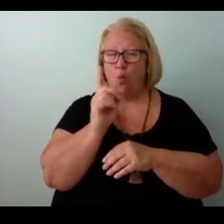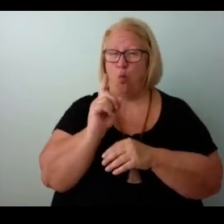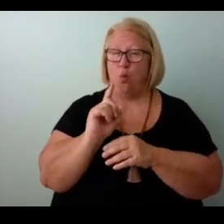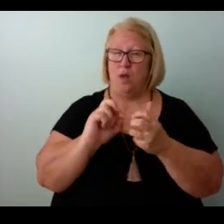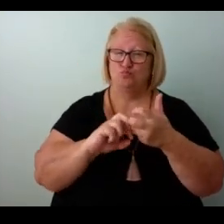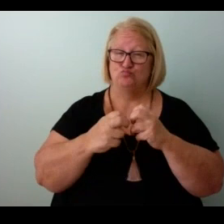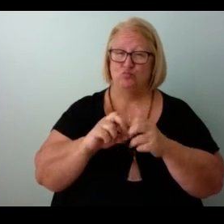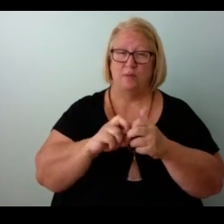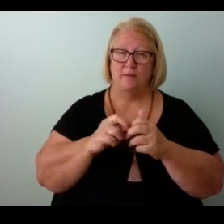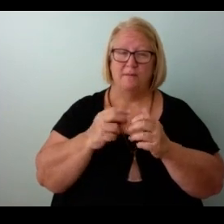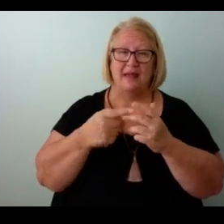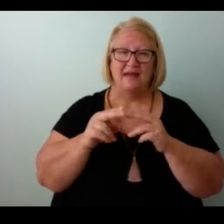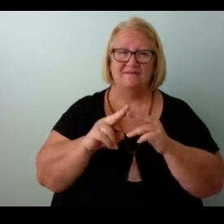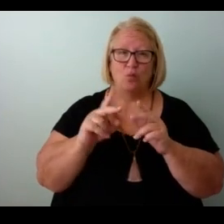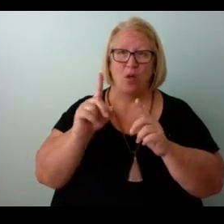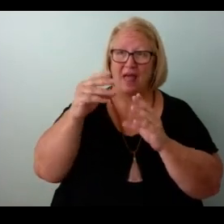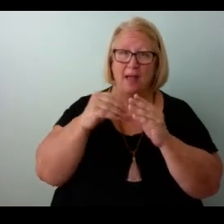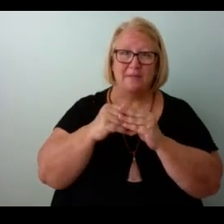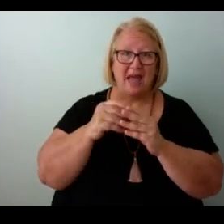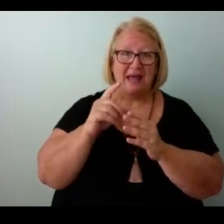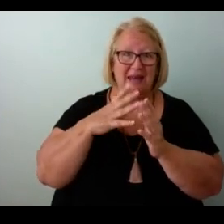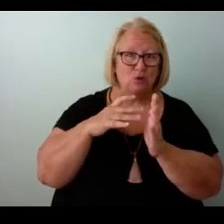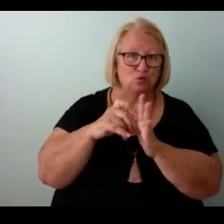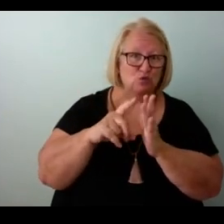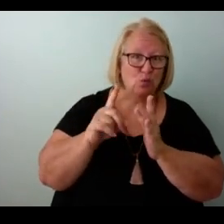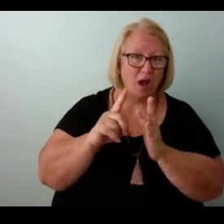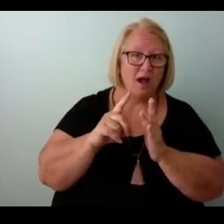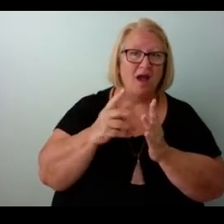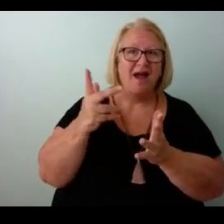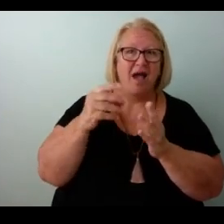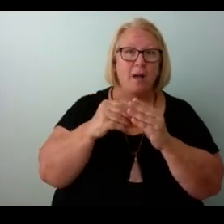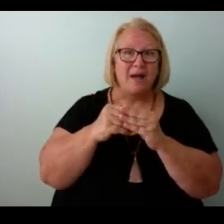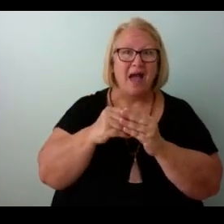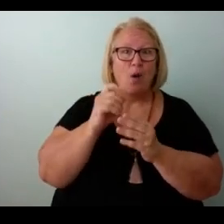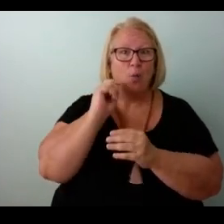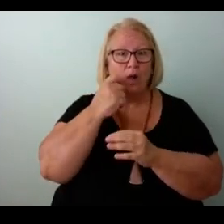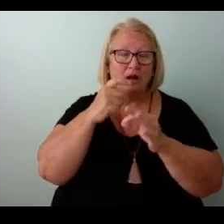Show that you can service the loan, which again might not be appropriate.